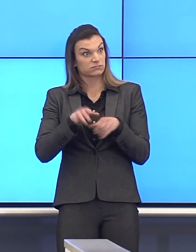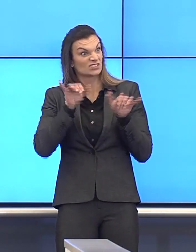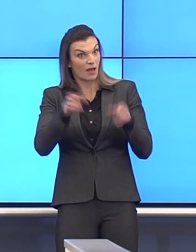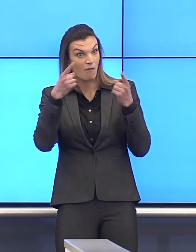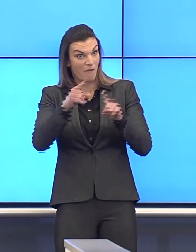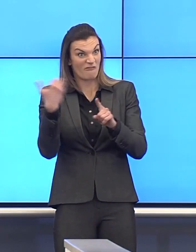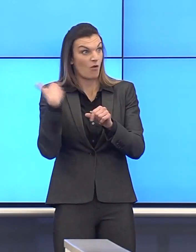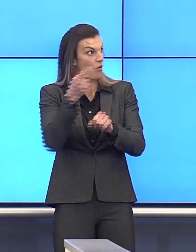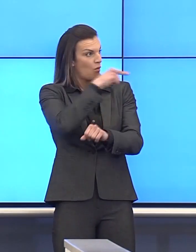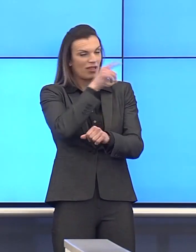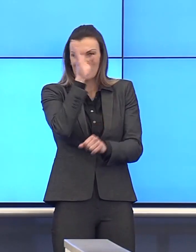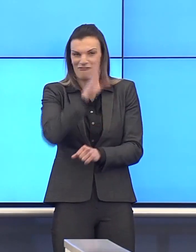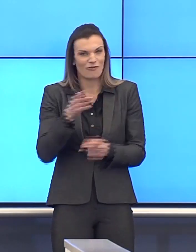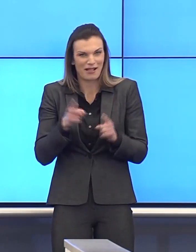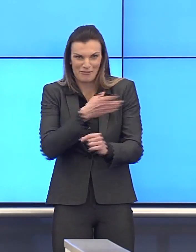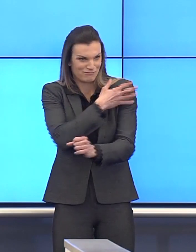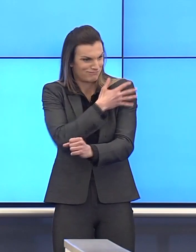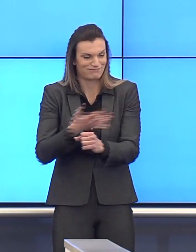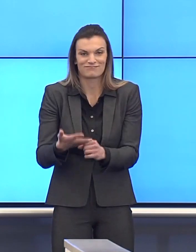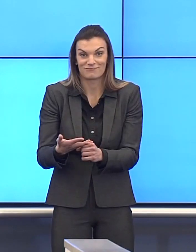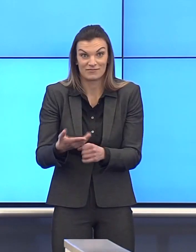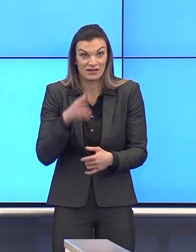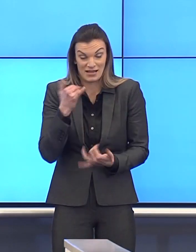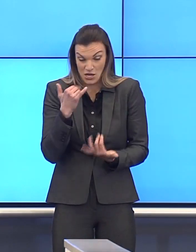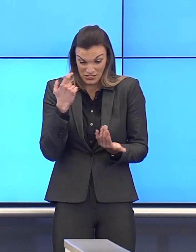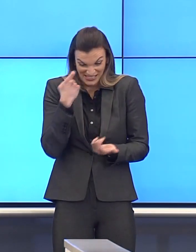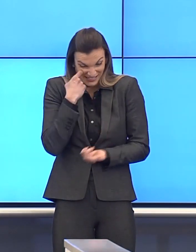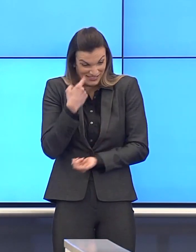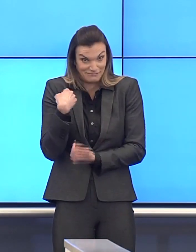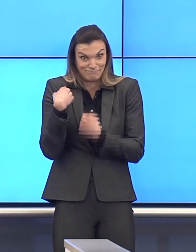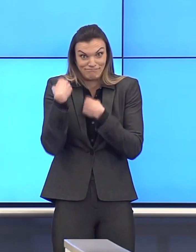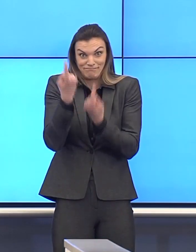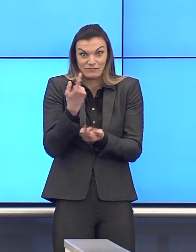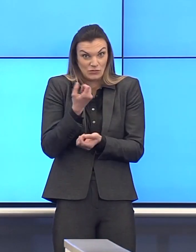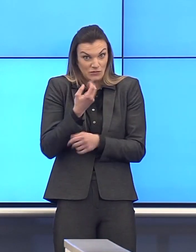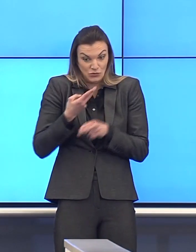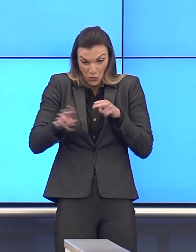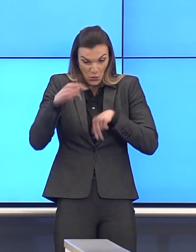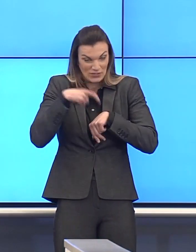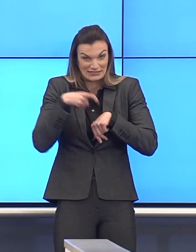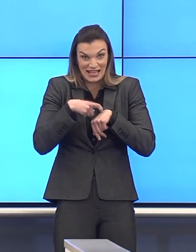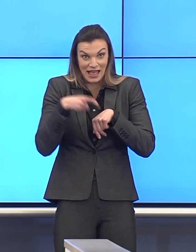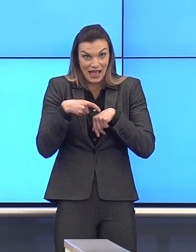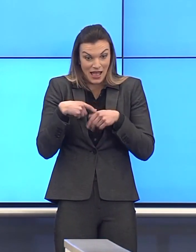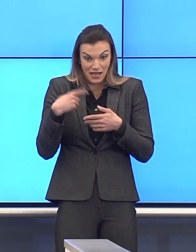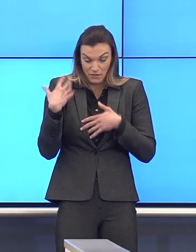SO COVID-19 IS A VIRUS UNLIKE ANYTHING ANYONE HAS EVER SEEN BEFORE. WE ARE LEARN A TREMENDOUS AMOUNT